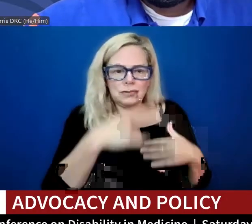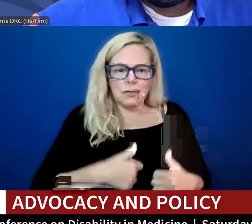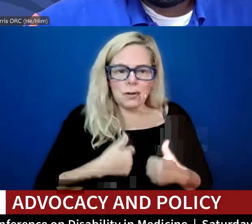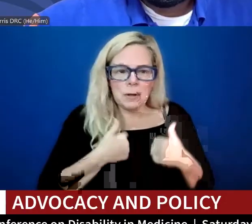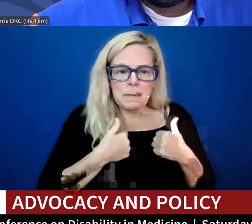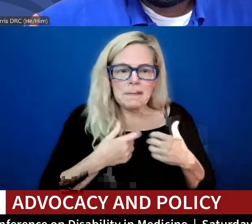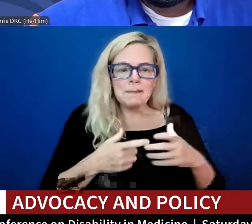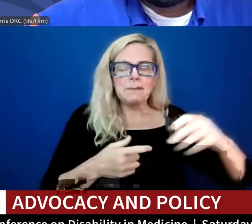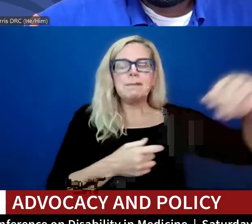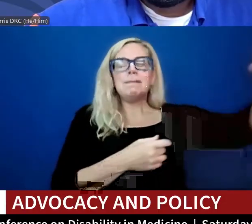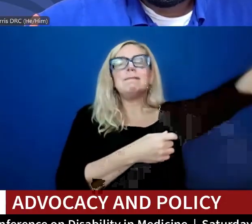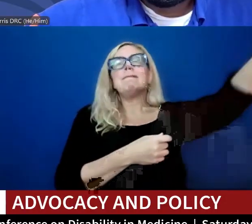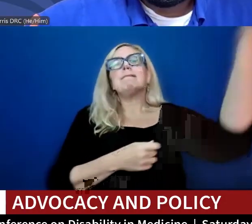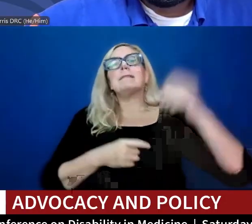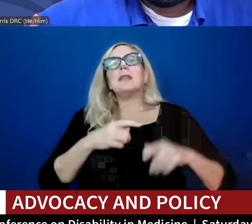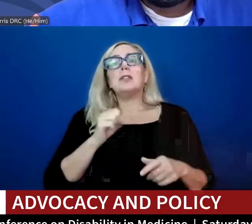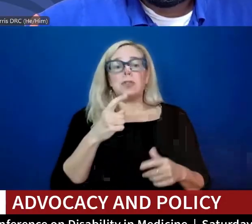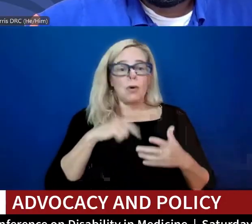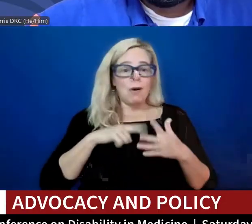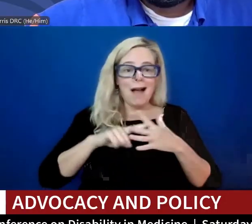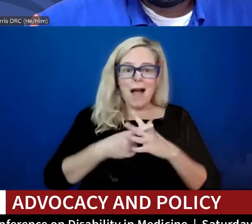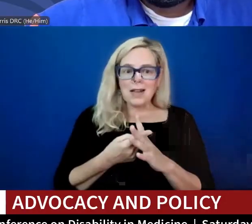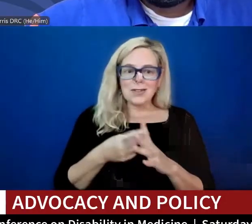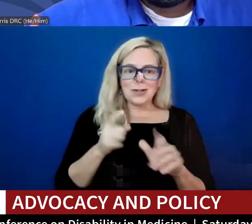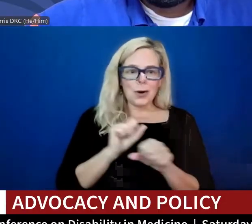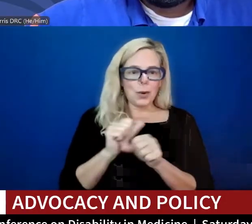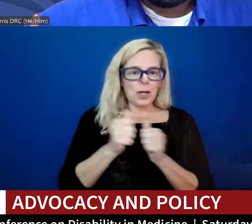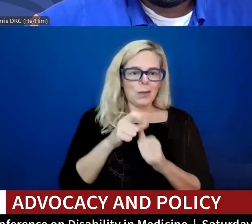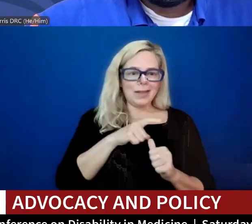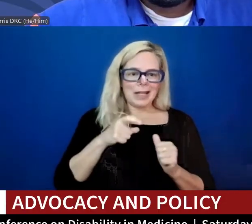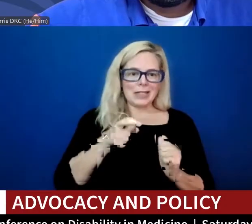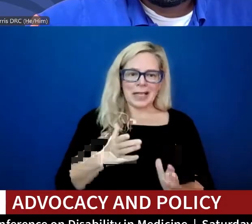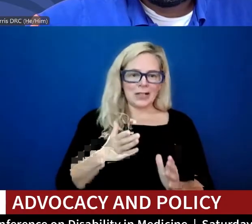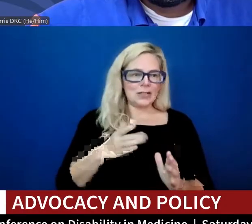you treat them politely and they will get back to you. You need you need to know who you're